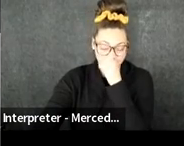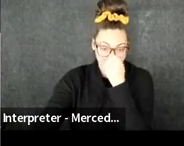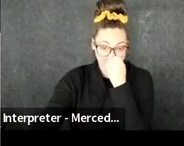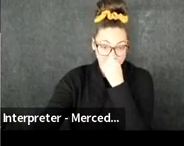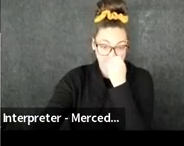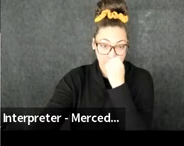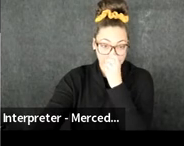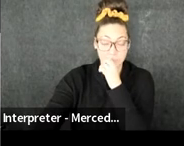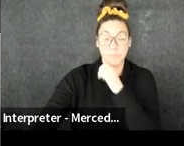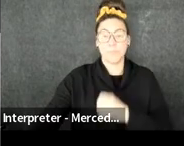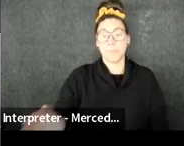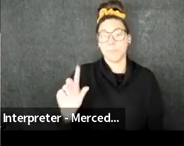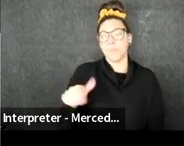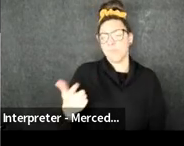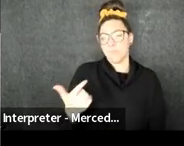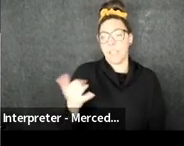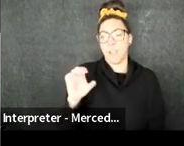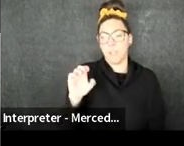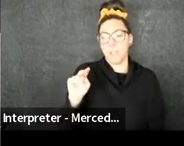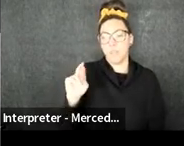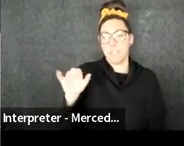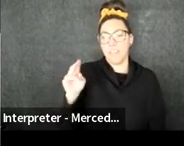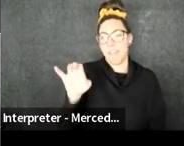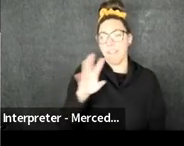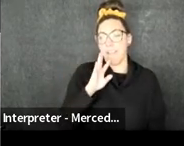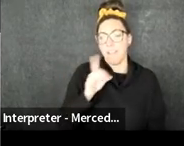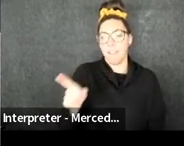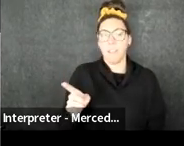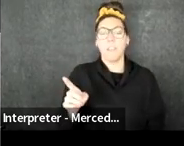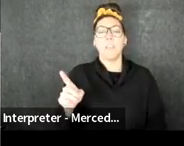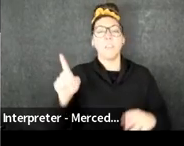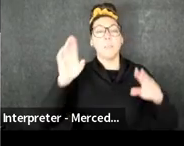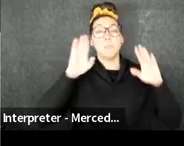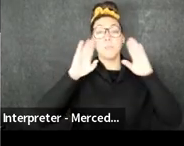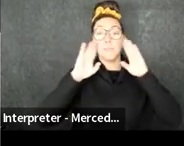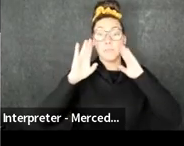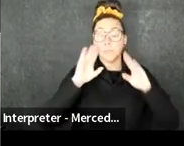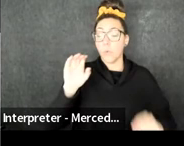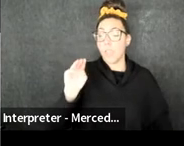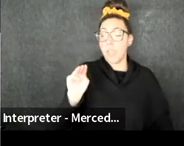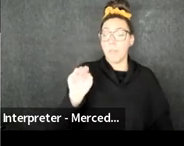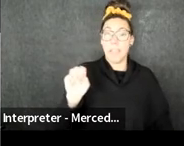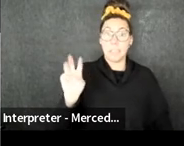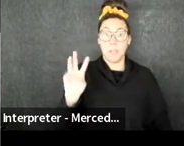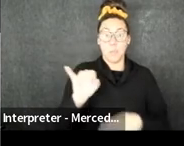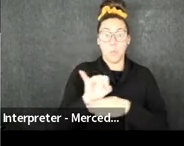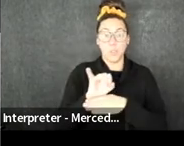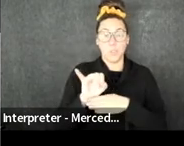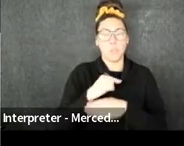All right. Hello, everyone. So I try and go over again. So as MSW entrance, we also take part in stress